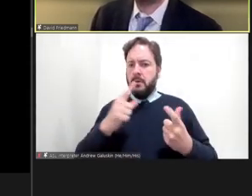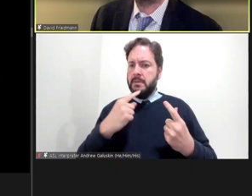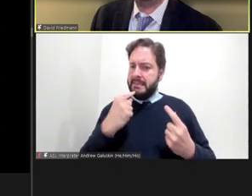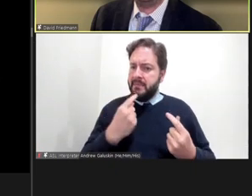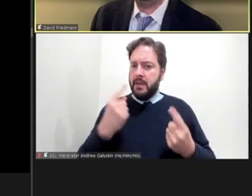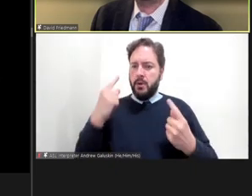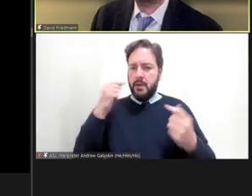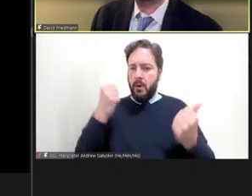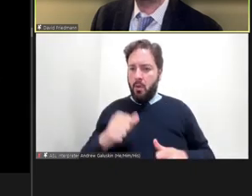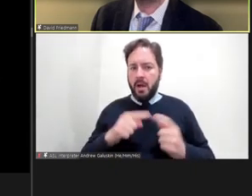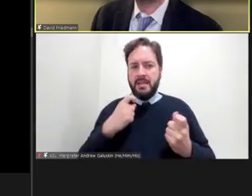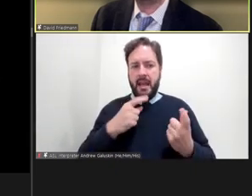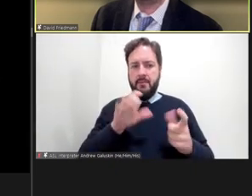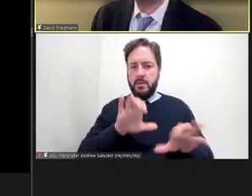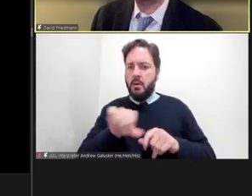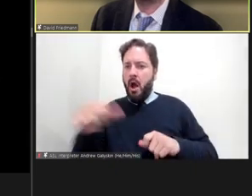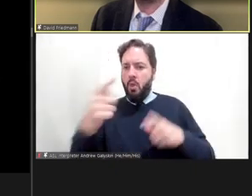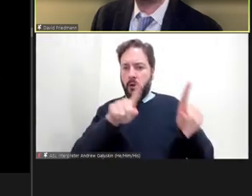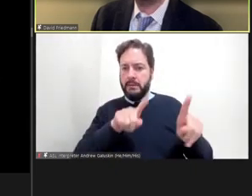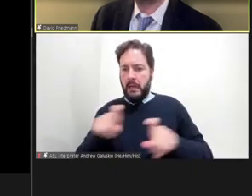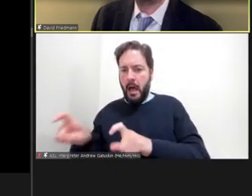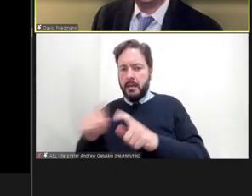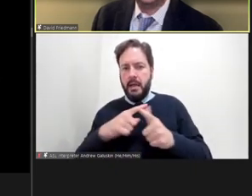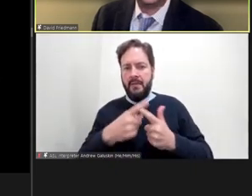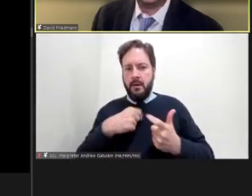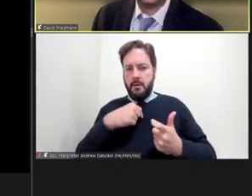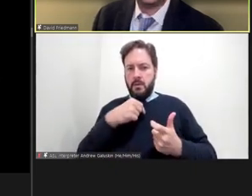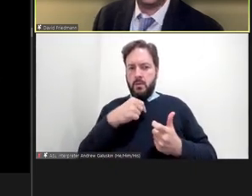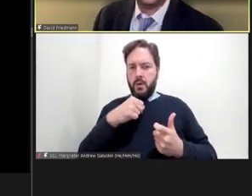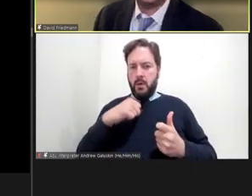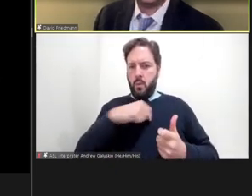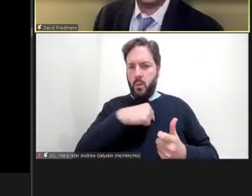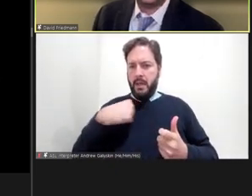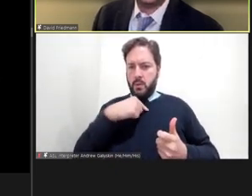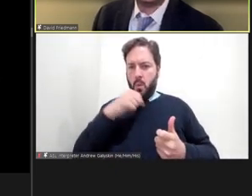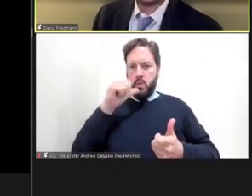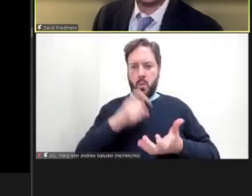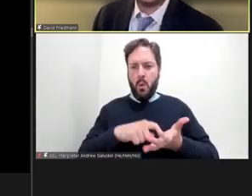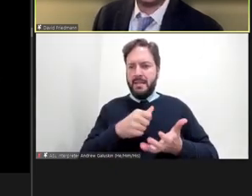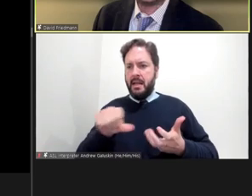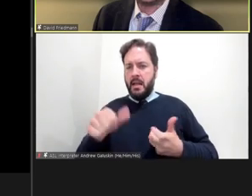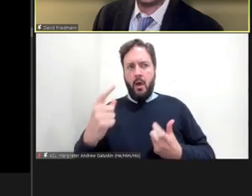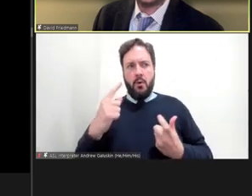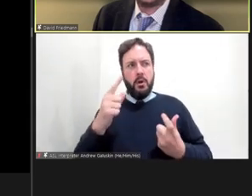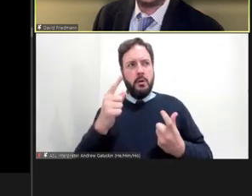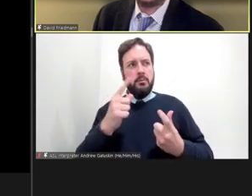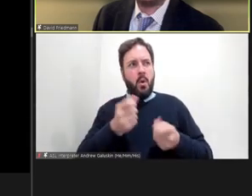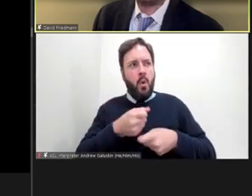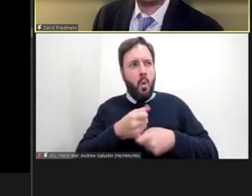not seeing any sign of even profound levels of hearing. And so we're wondering: Is there actually a nerve